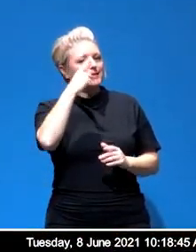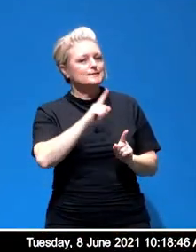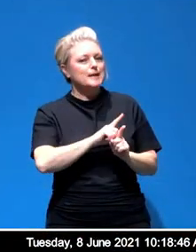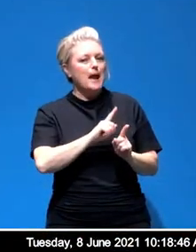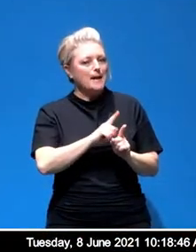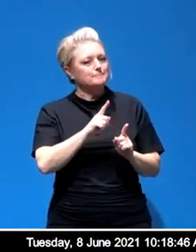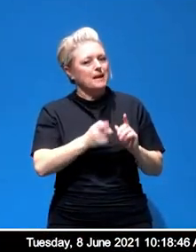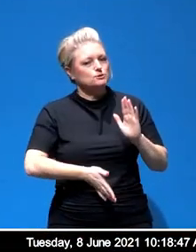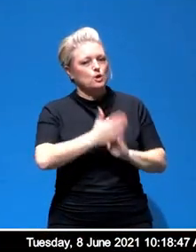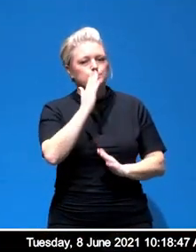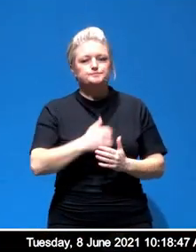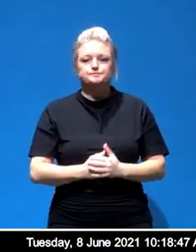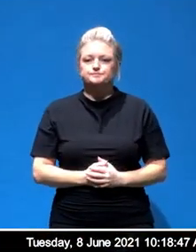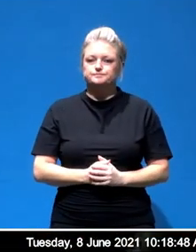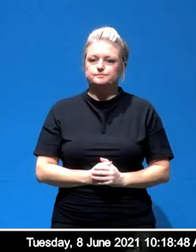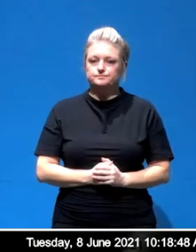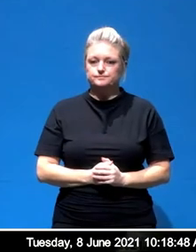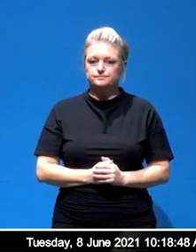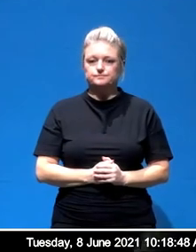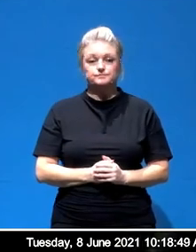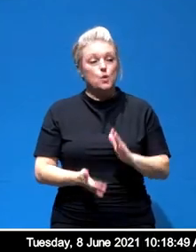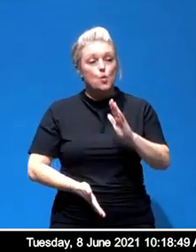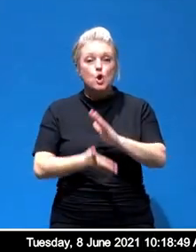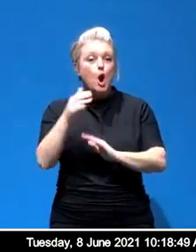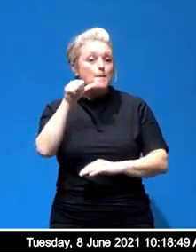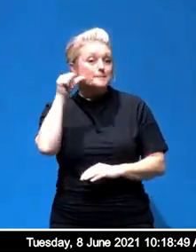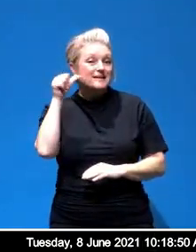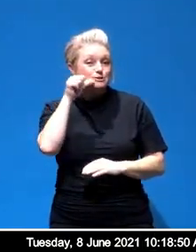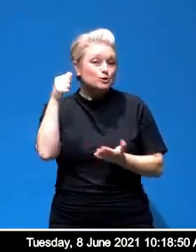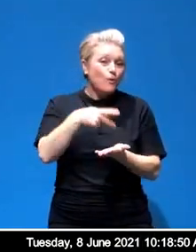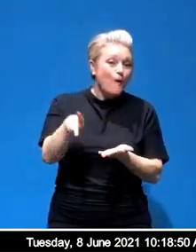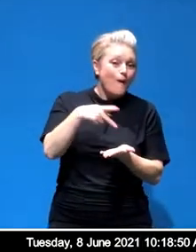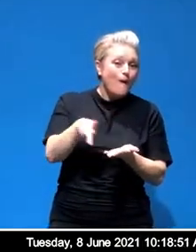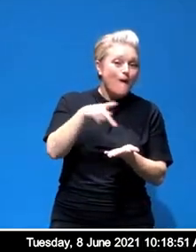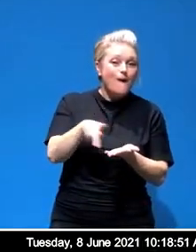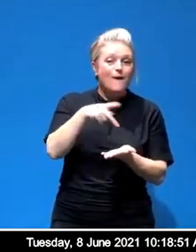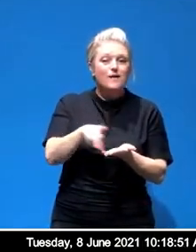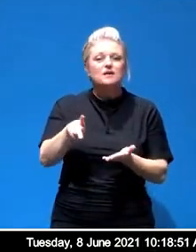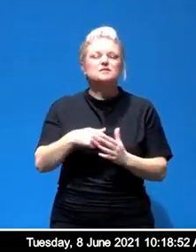Alright, Daniel, we're off for a walk, mate, down the beach. He loves to go for walks down the beach.